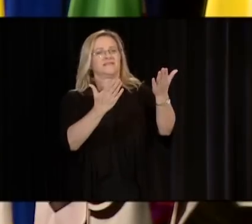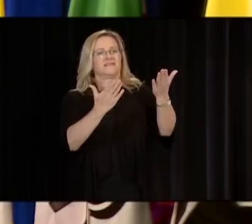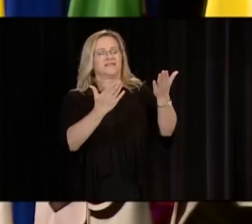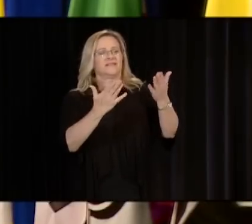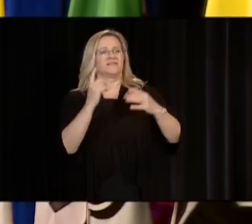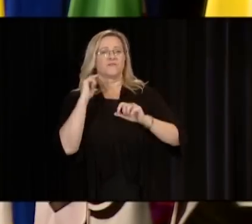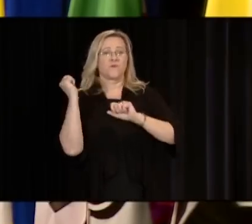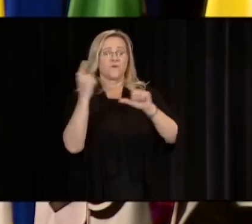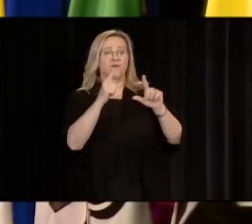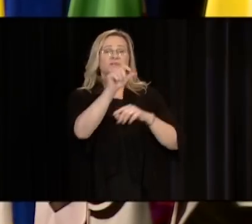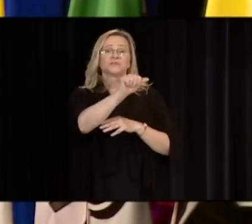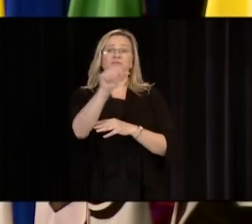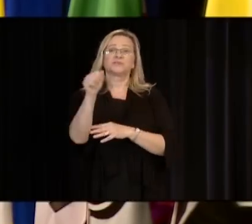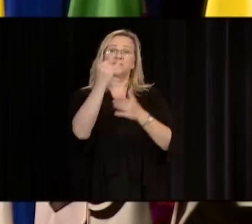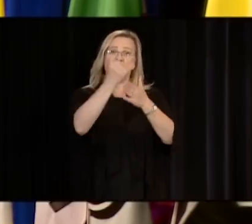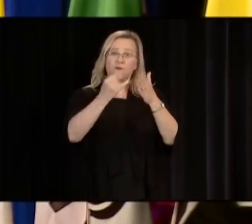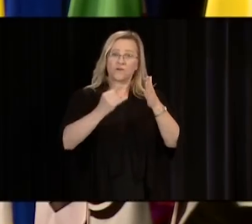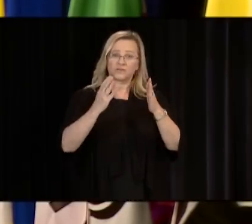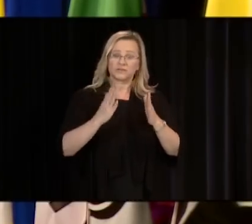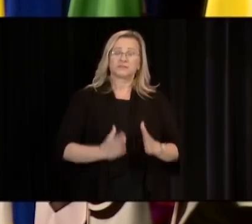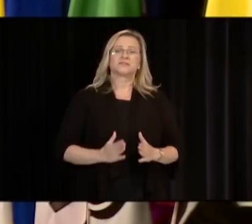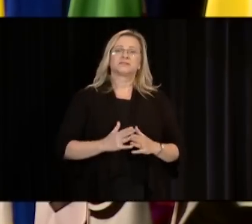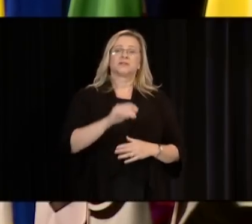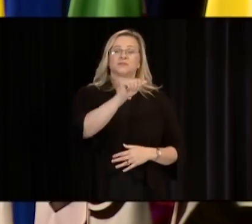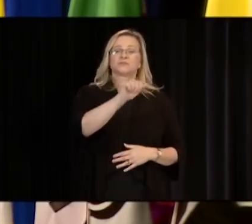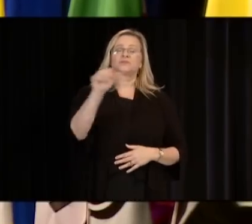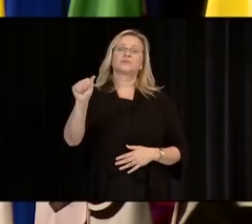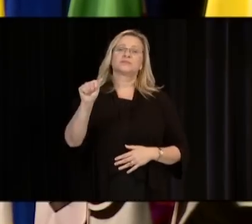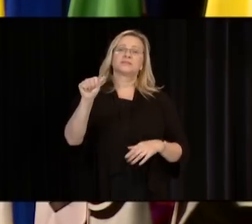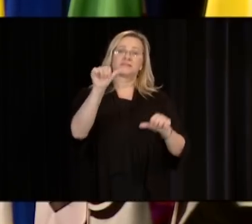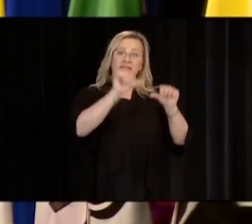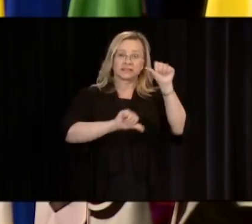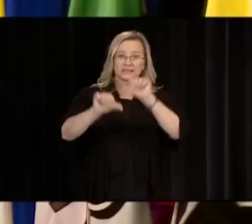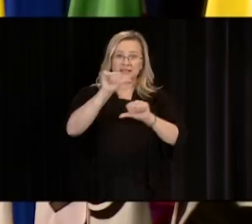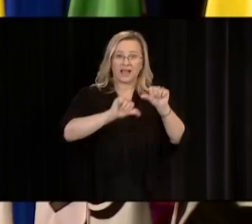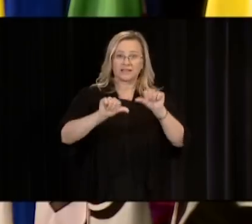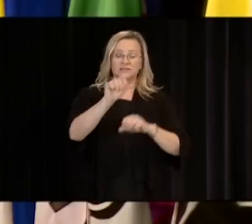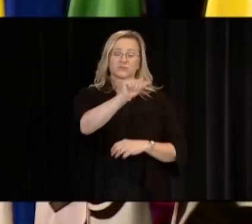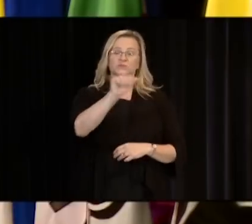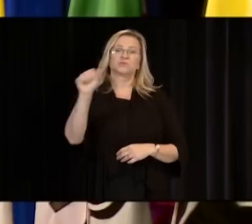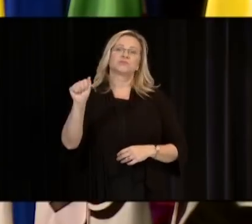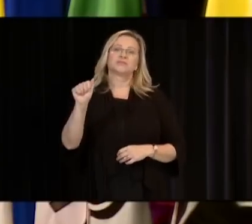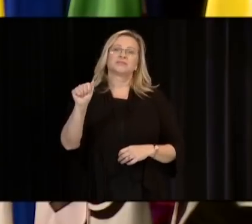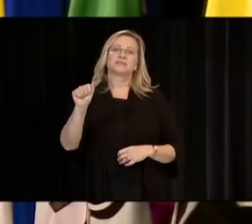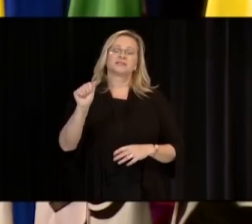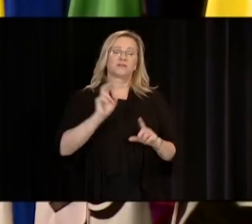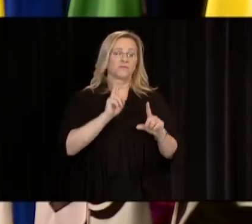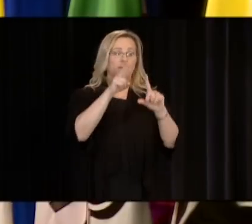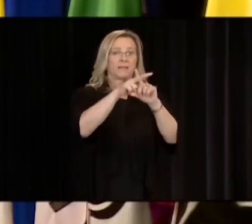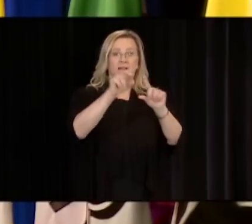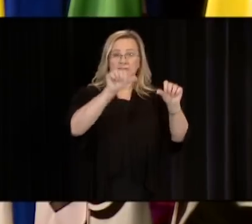FOR THE ASSOCIATE OF ARTS, ASSOCIATE OF SCIENCE, ASSOCIATE OF APPLIED SCIENCES